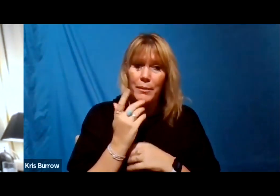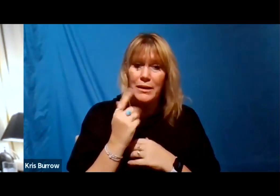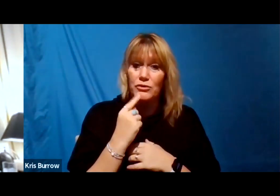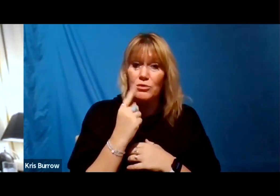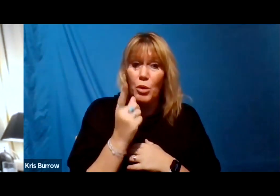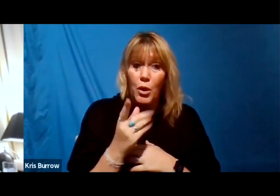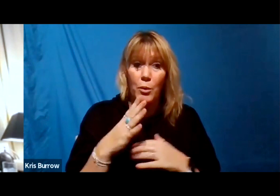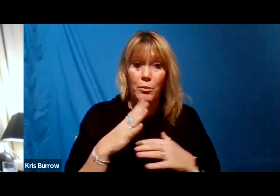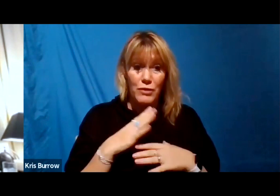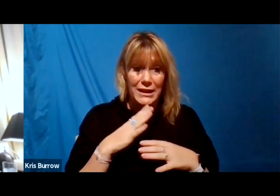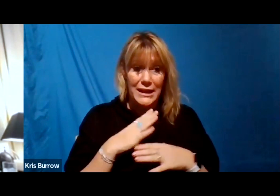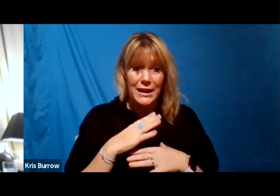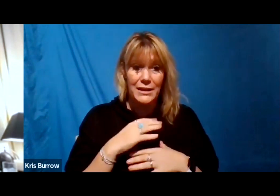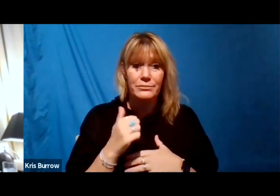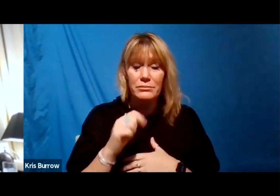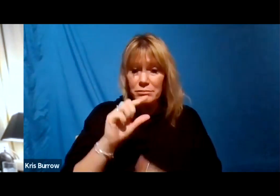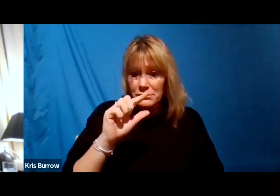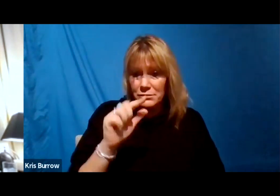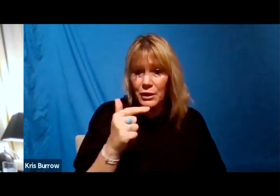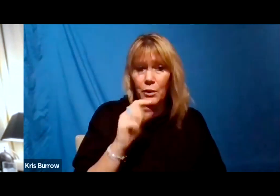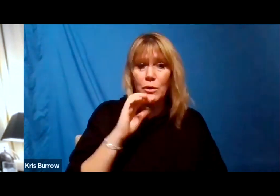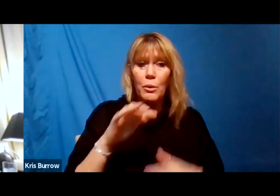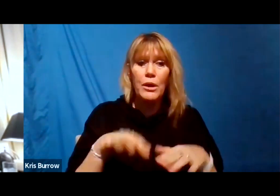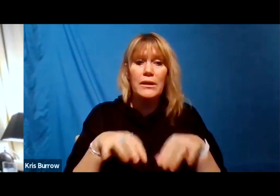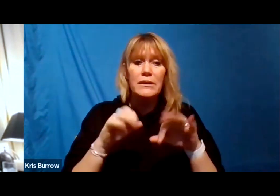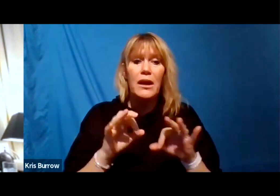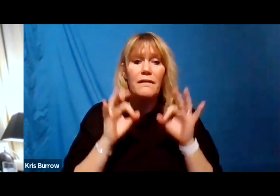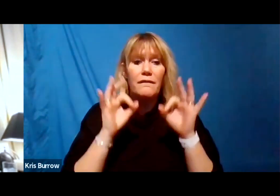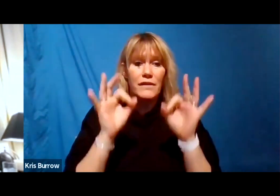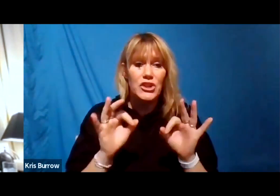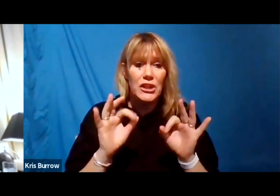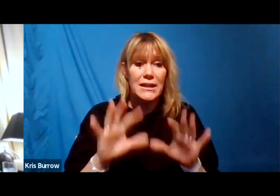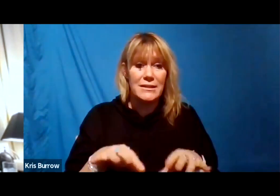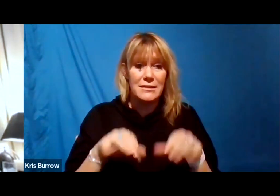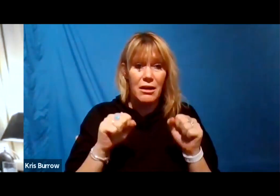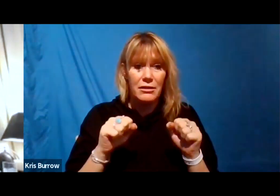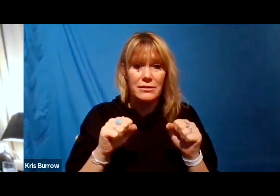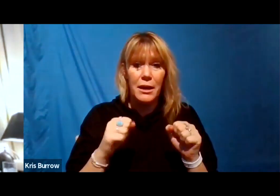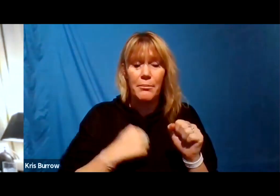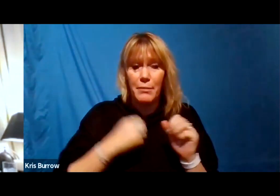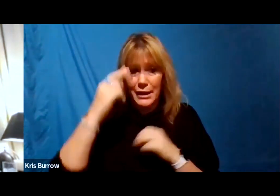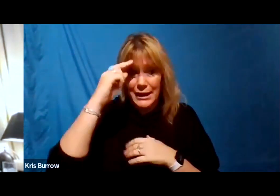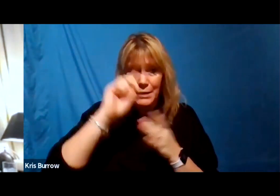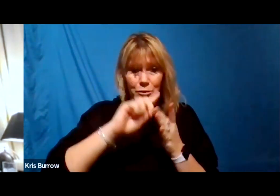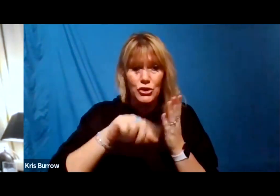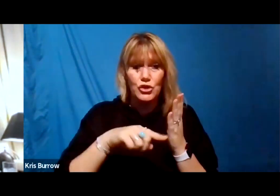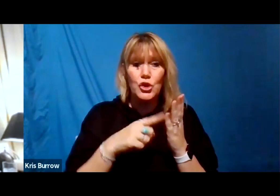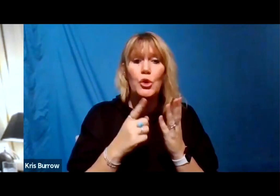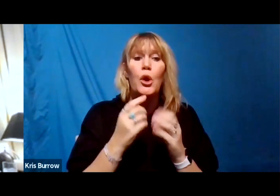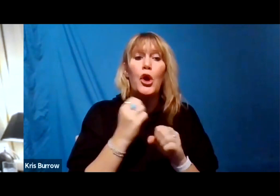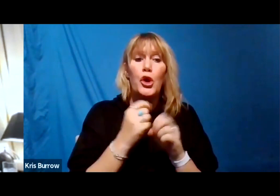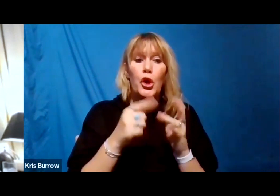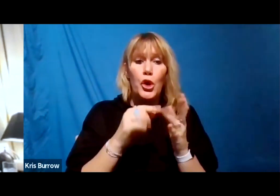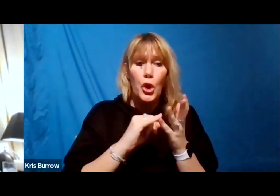So it's 7 o'clock, I'm going to start officially. My name is Ju Gosling and I'm the Artistic Director of Together!